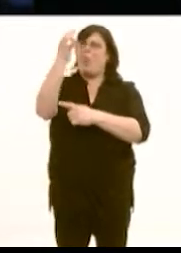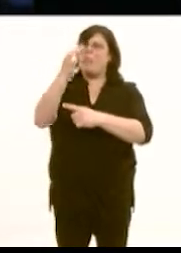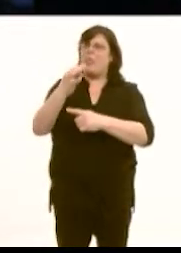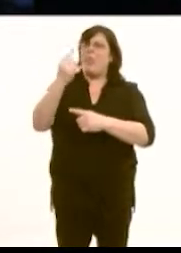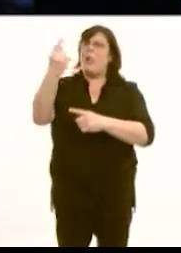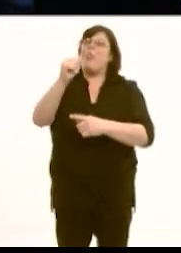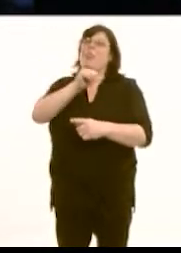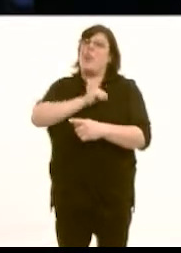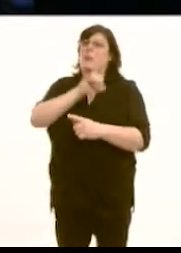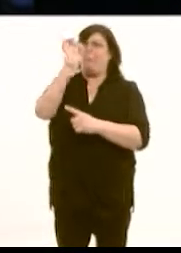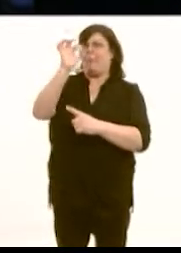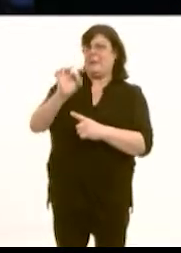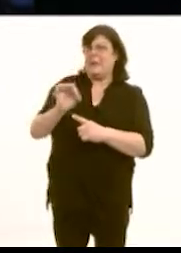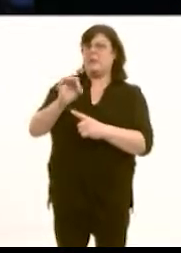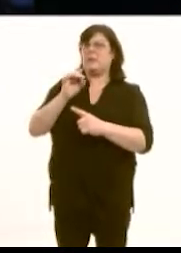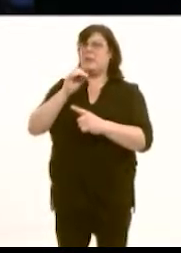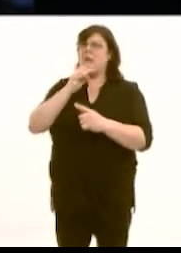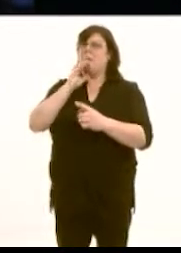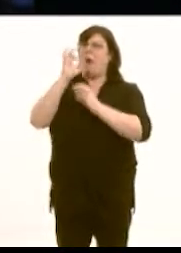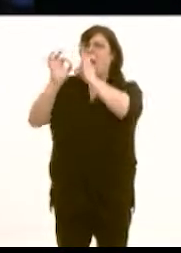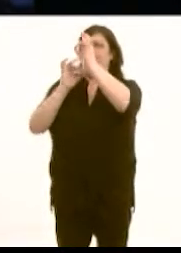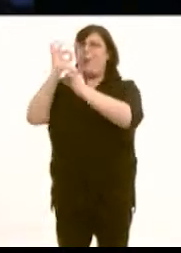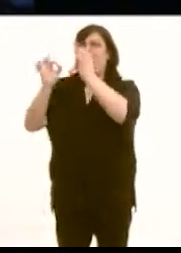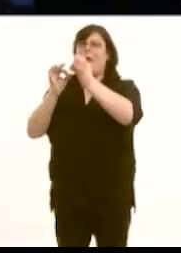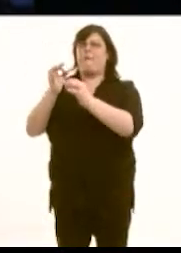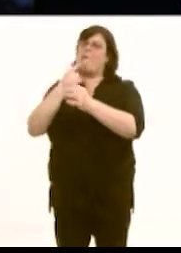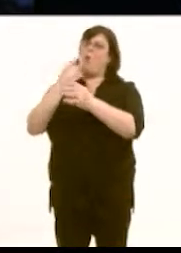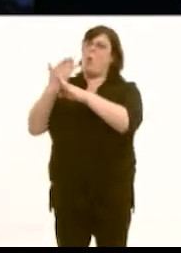that Jeremy Hunt announced his new junior doctor contract.